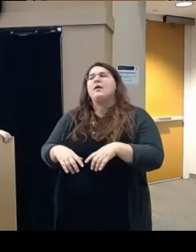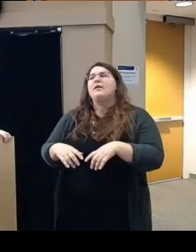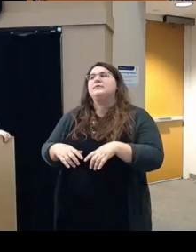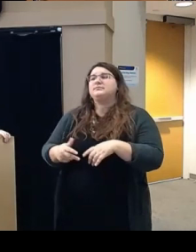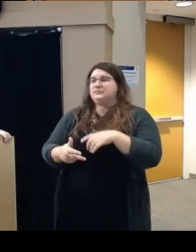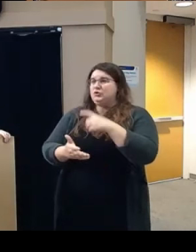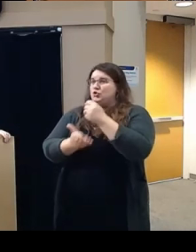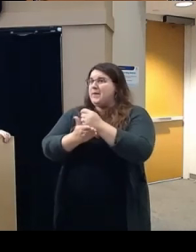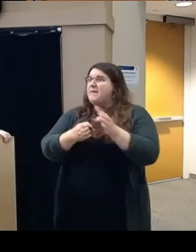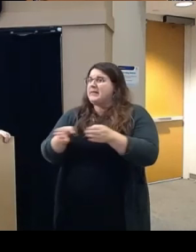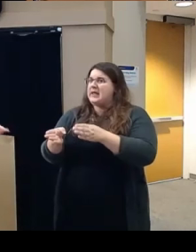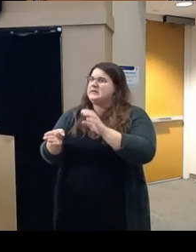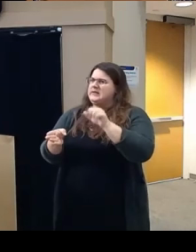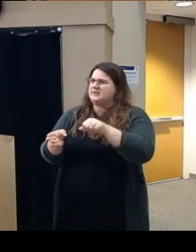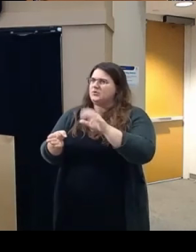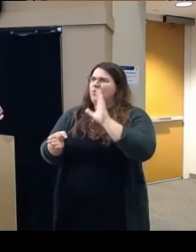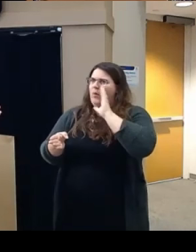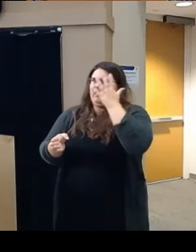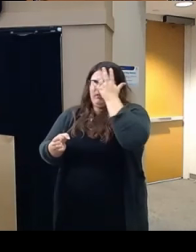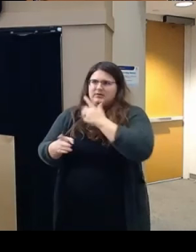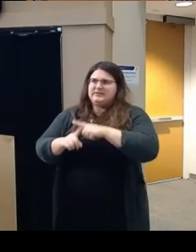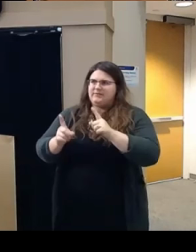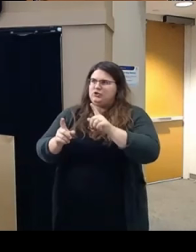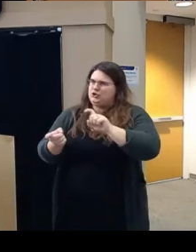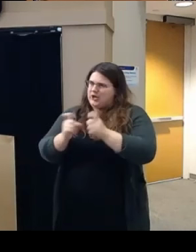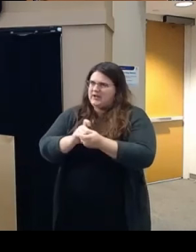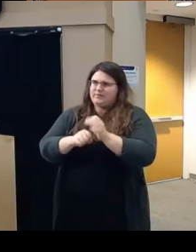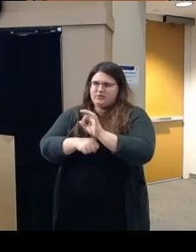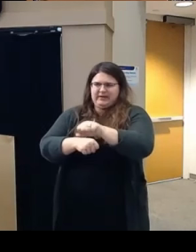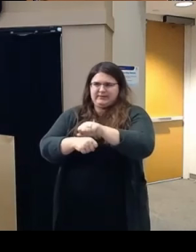treatment plans are significant there's a lot of your day-to-day stuff that is not going to